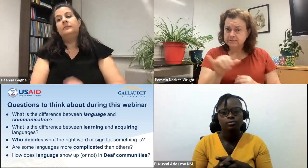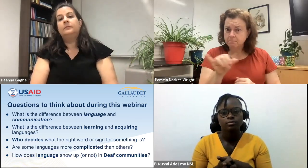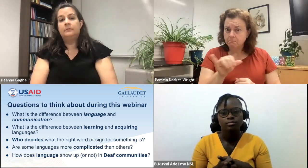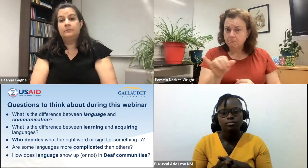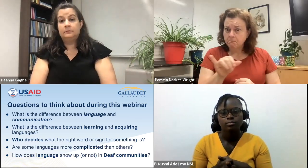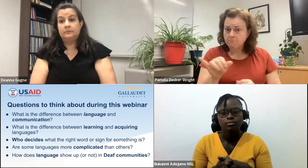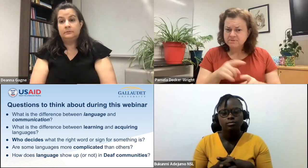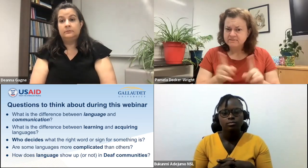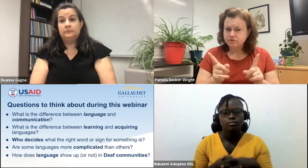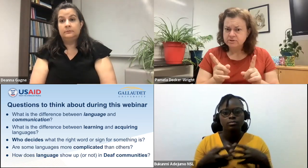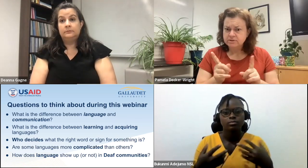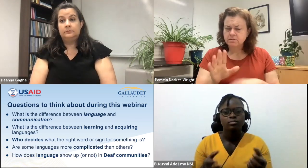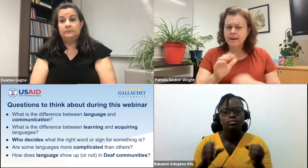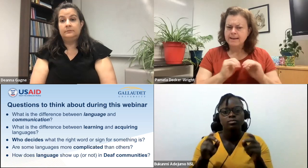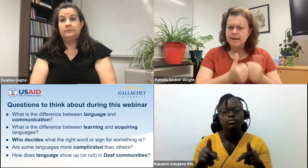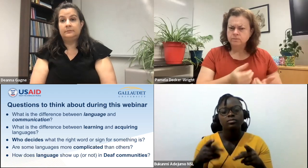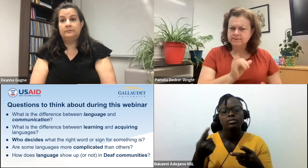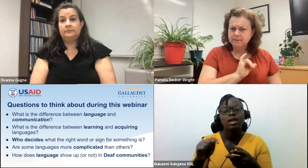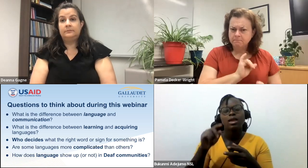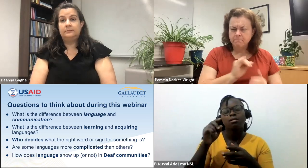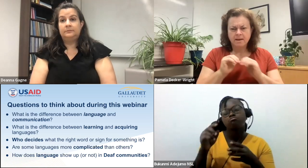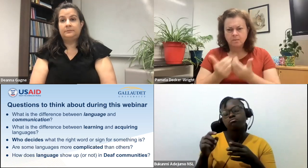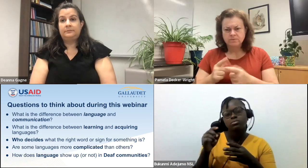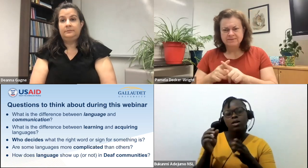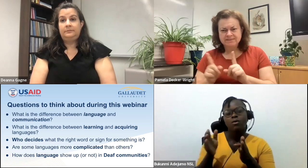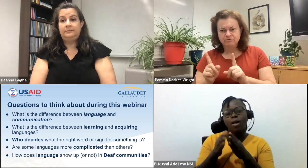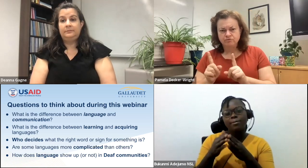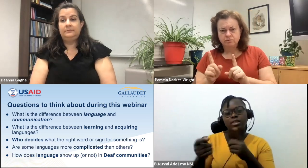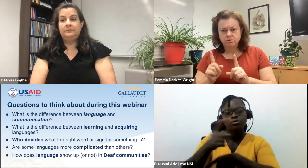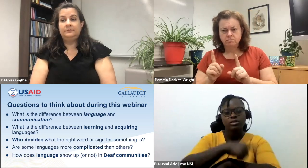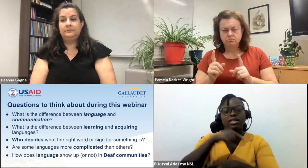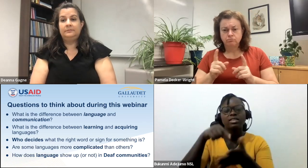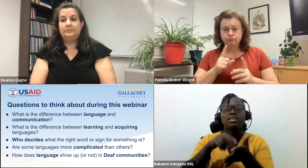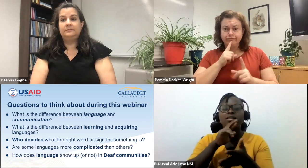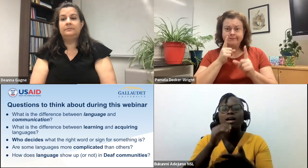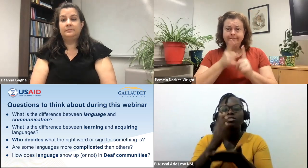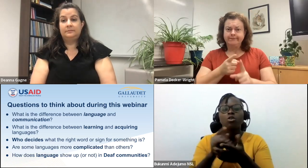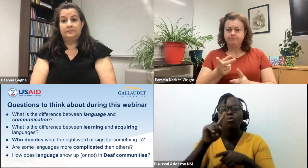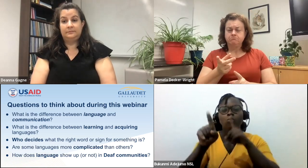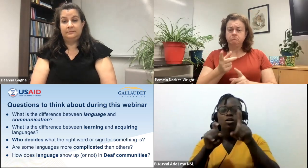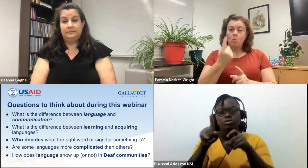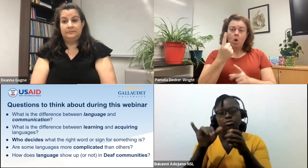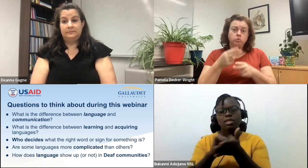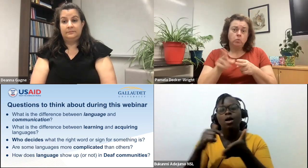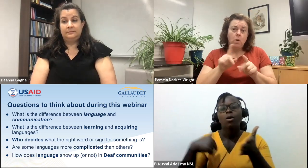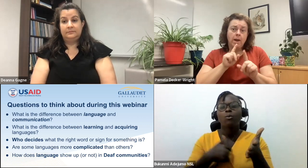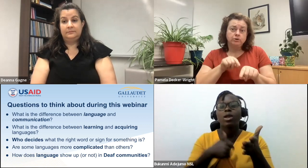So we're talking about language and communication. Are they the same, or are they different? And if they are different. What is different about them?